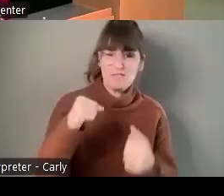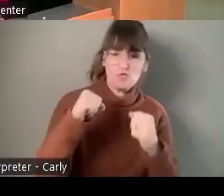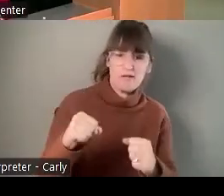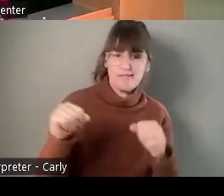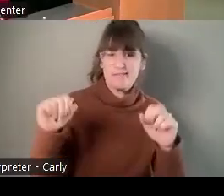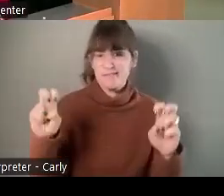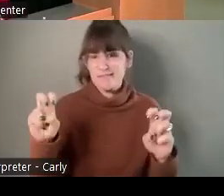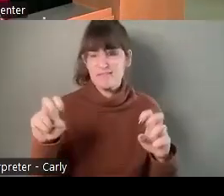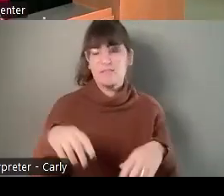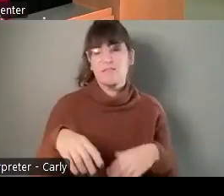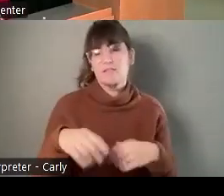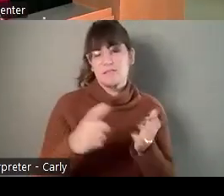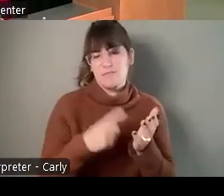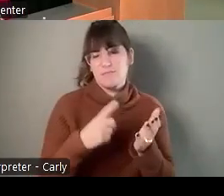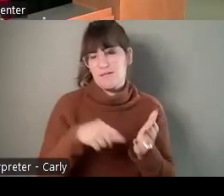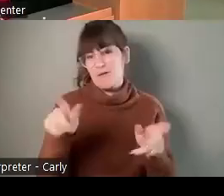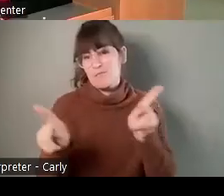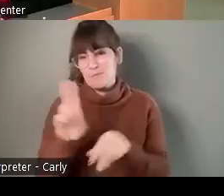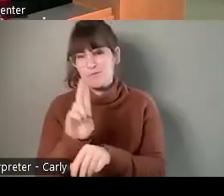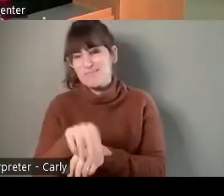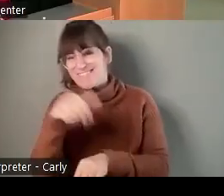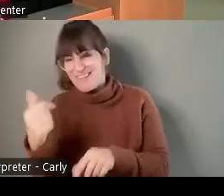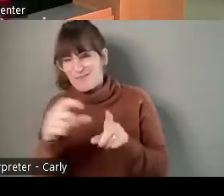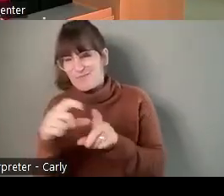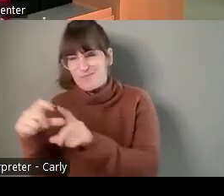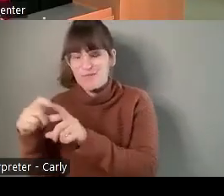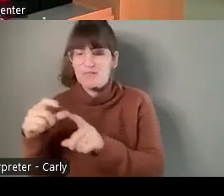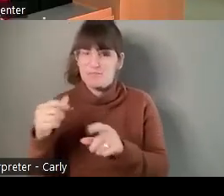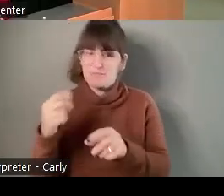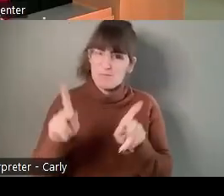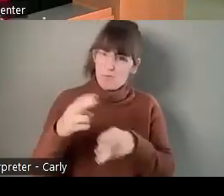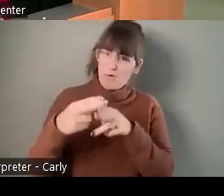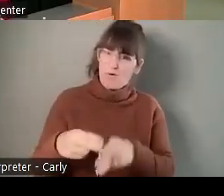exaggerated terms sometimes, like talking about some of these traits as superpowers, but like with